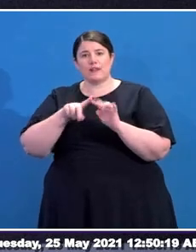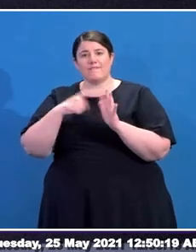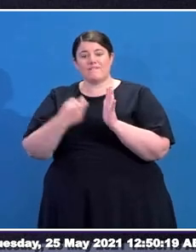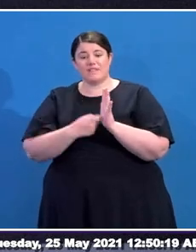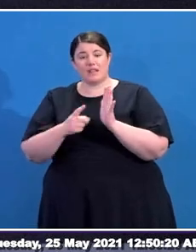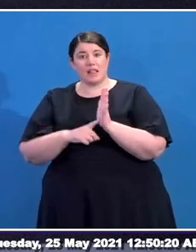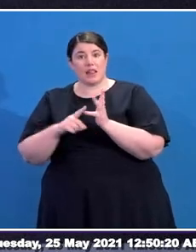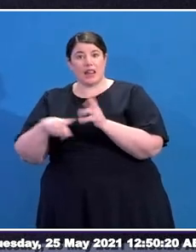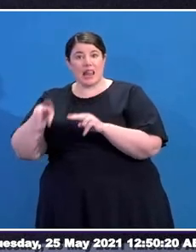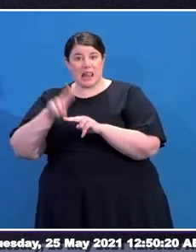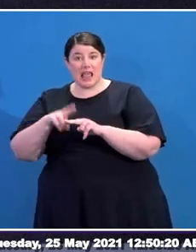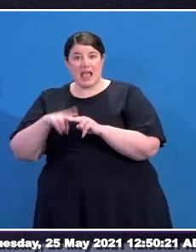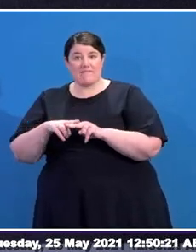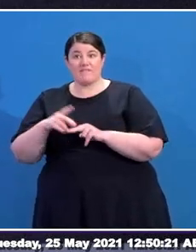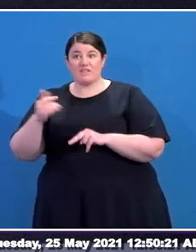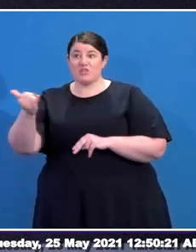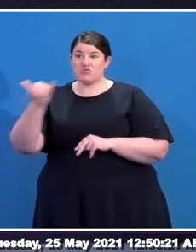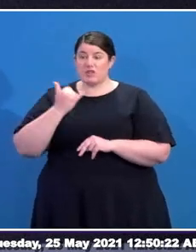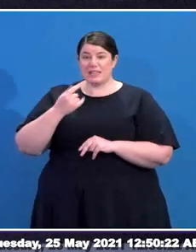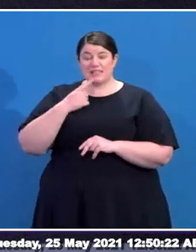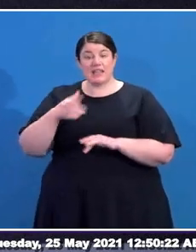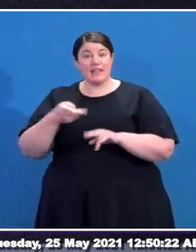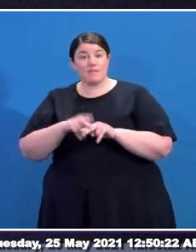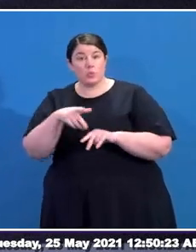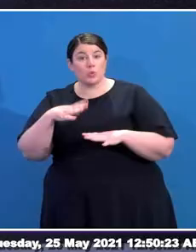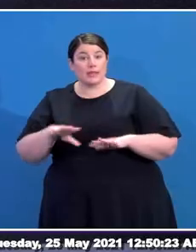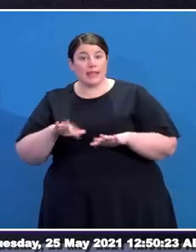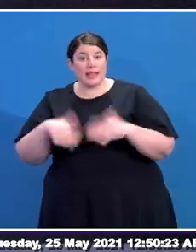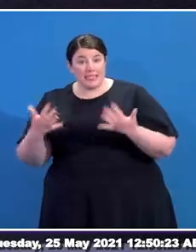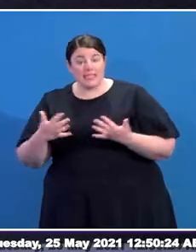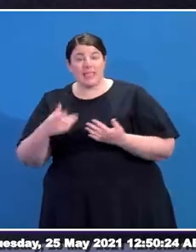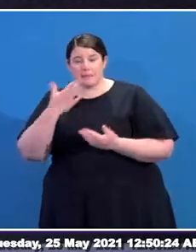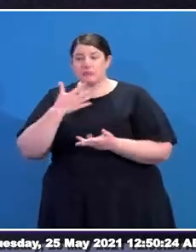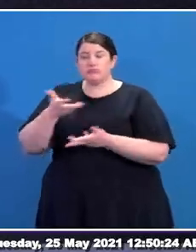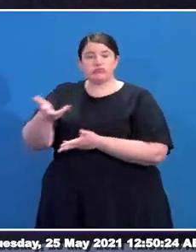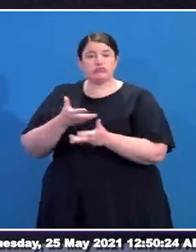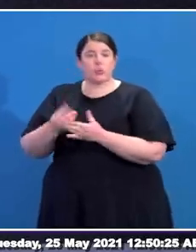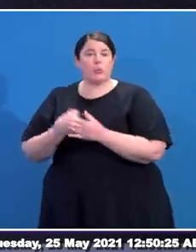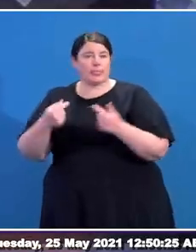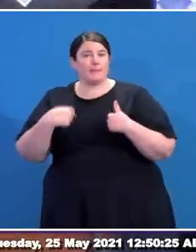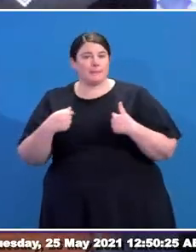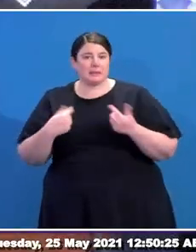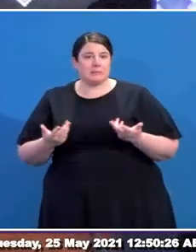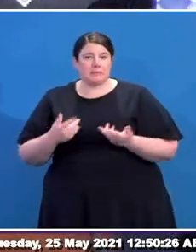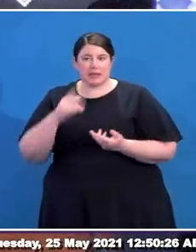was anything I need or that I can talk with her or contact her, yes.